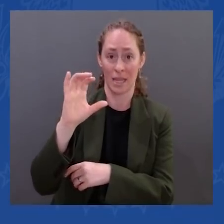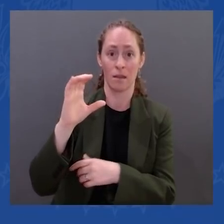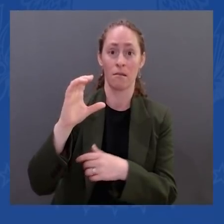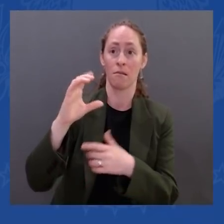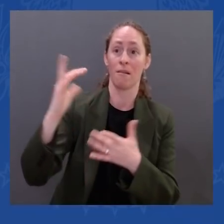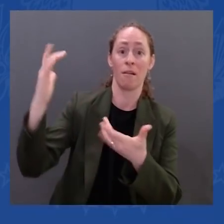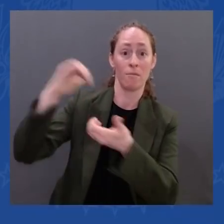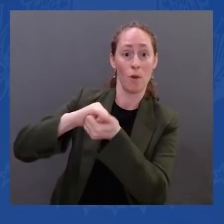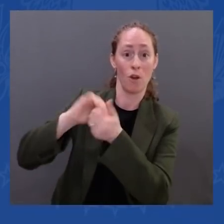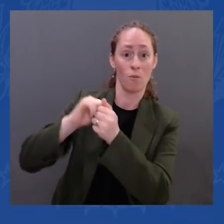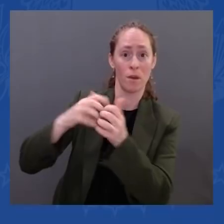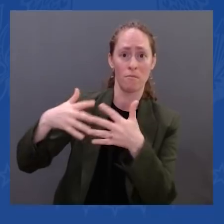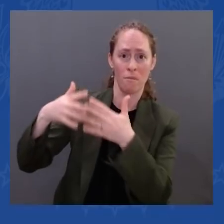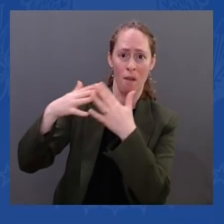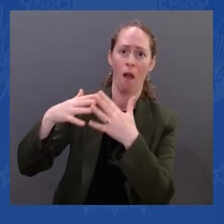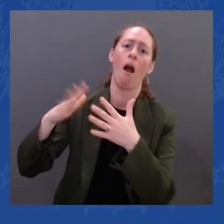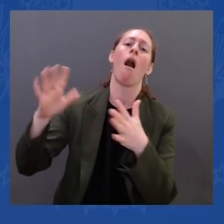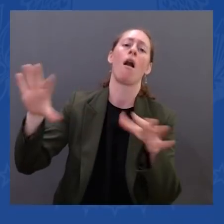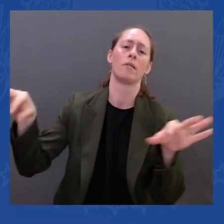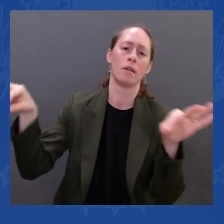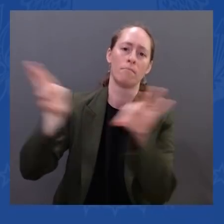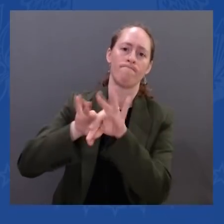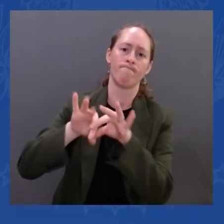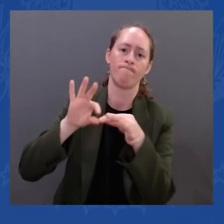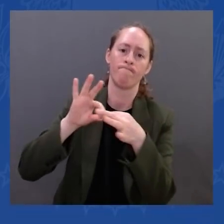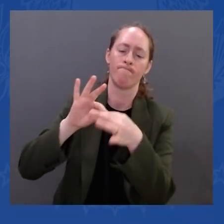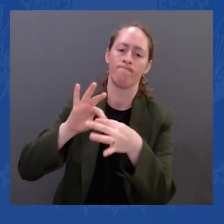and will participate and cooperate in this initiative.